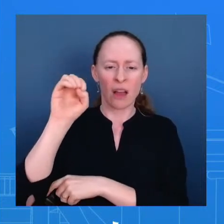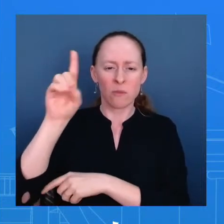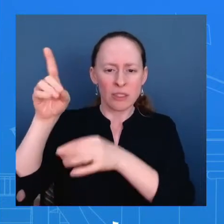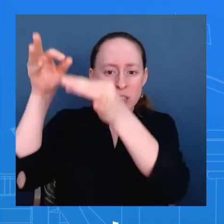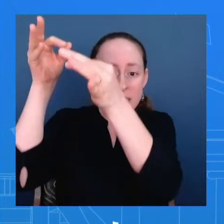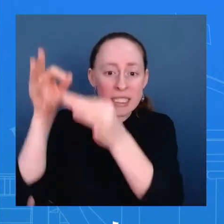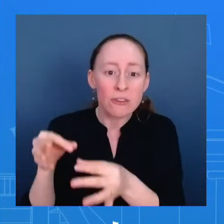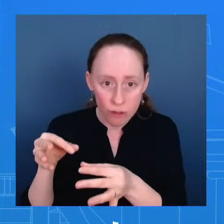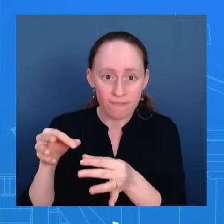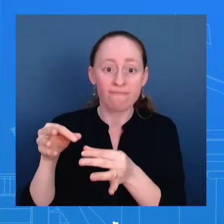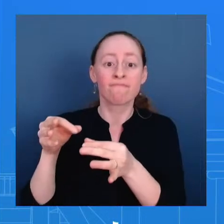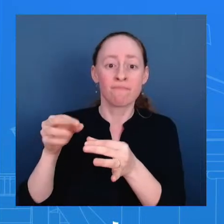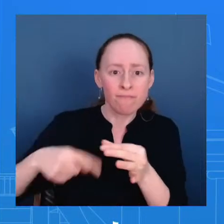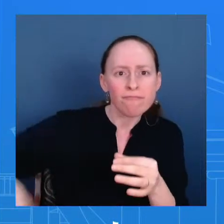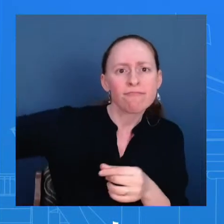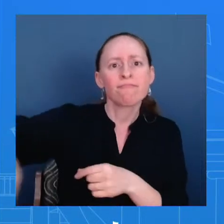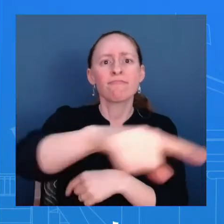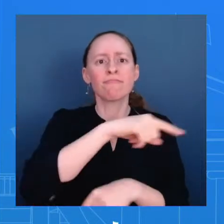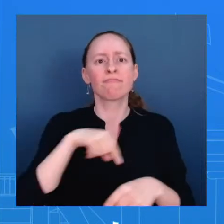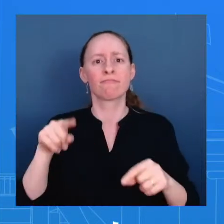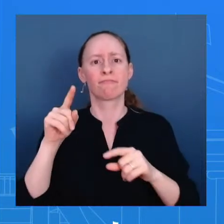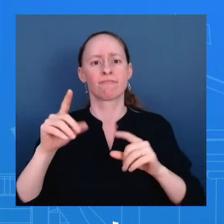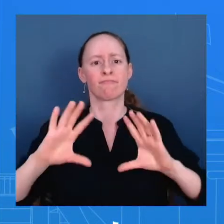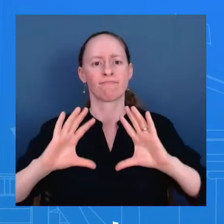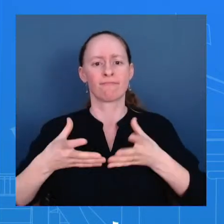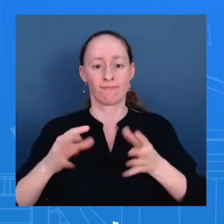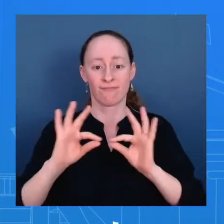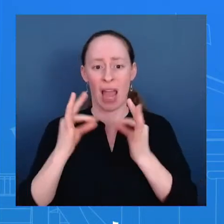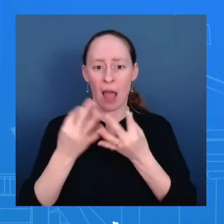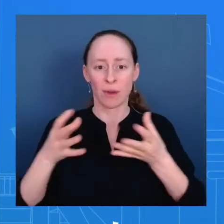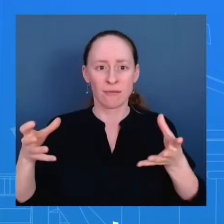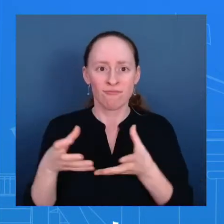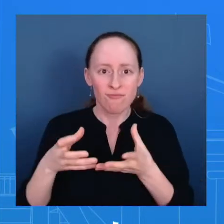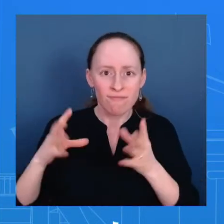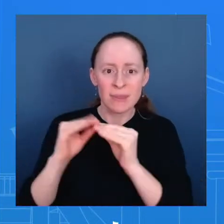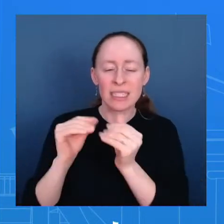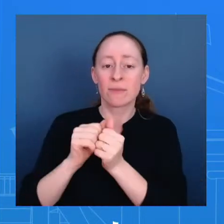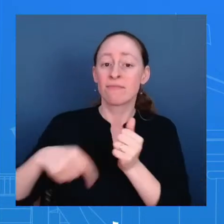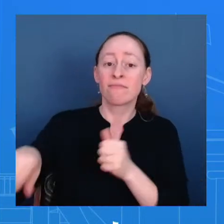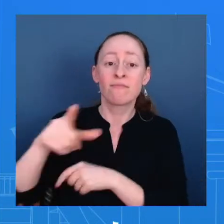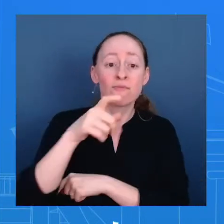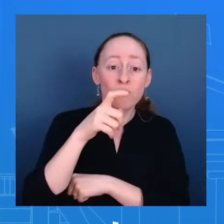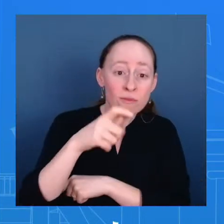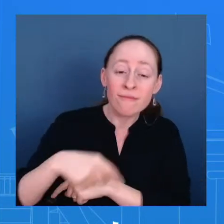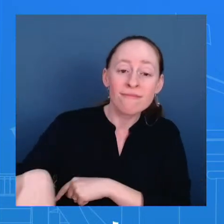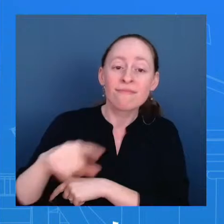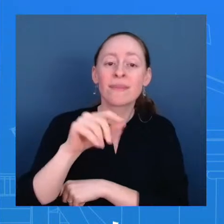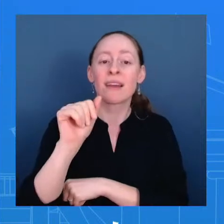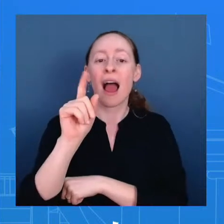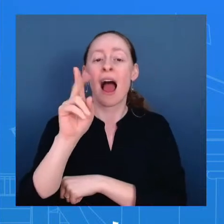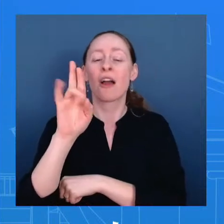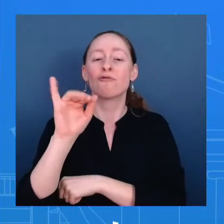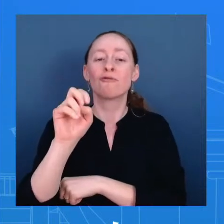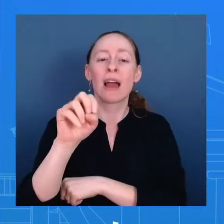Among those the President met with include Adrienne Jennings Bennett, a plaintiff in one of the original cases,